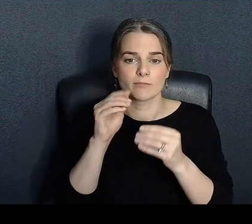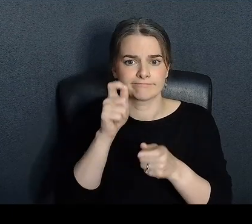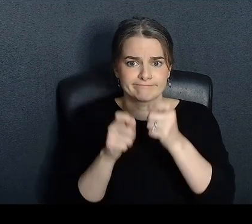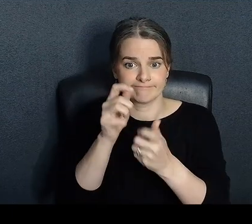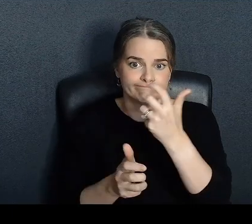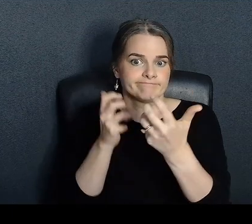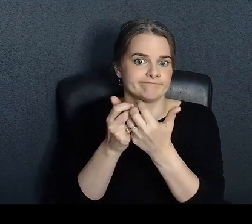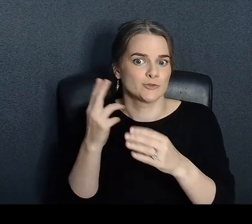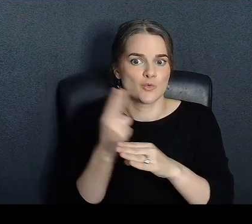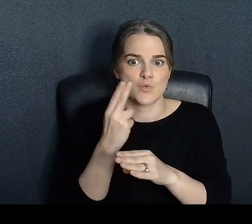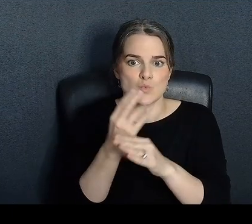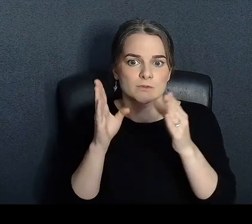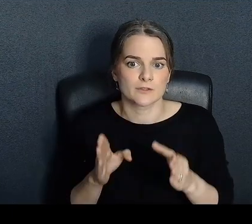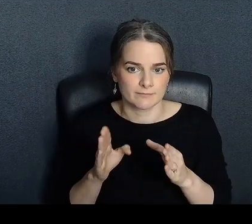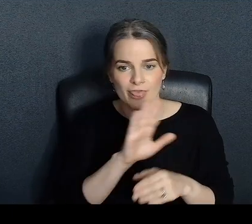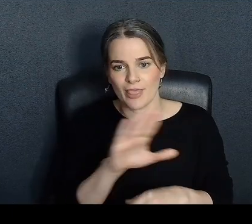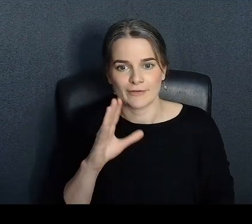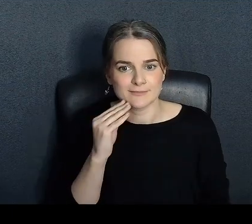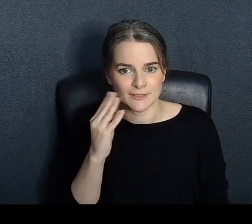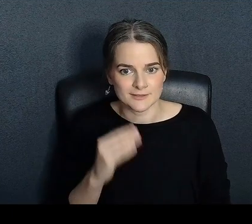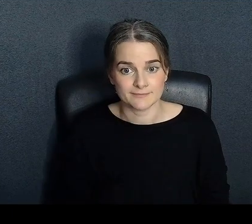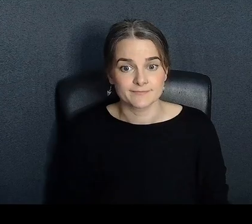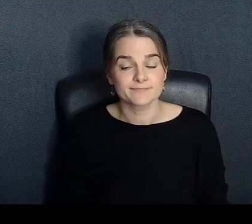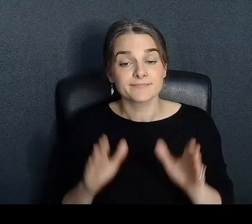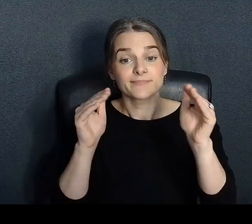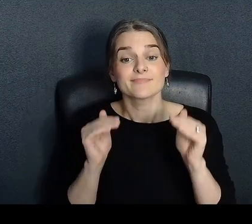So there's no certification. They don't have MFA.